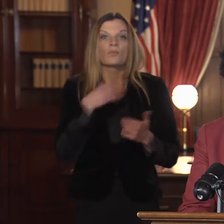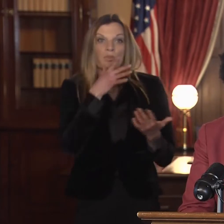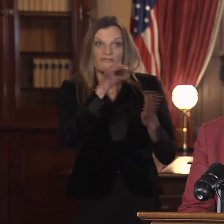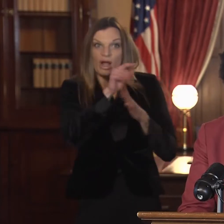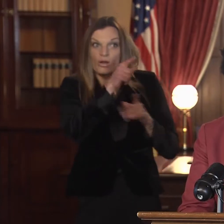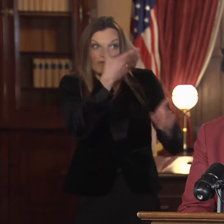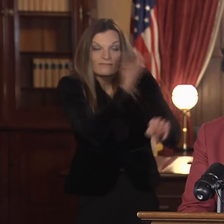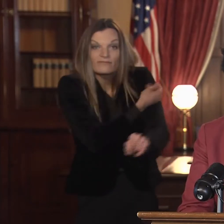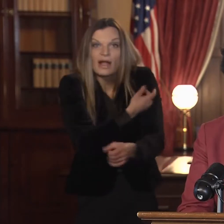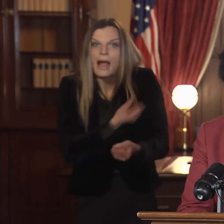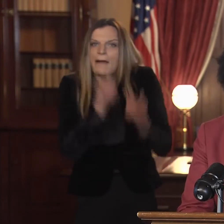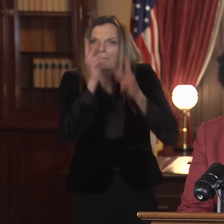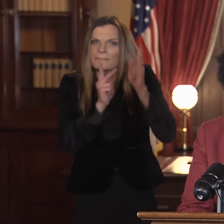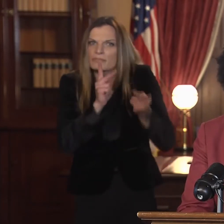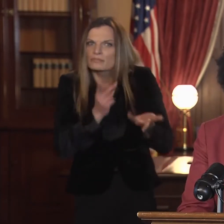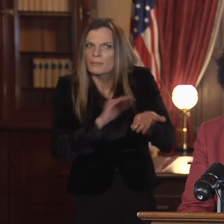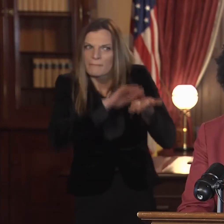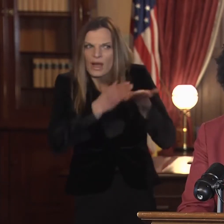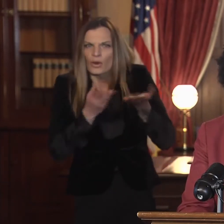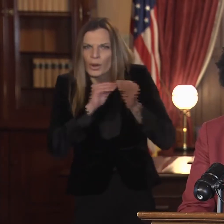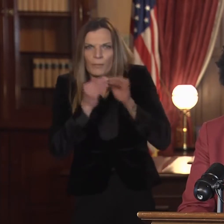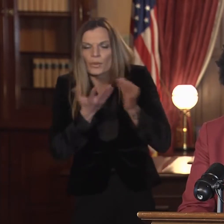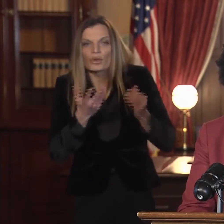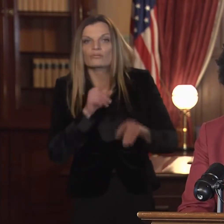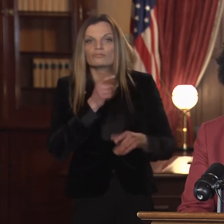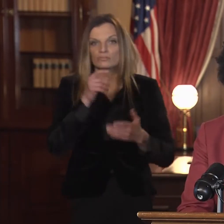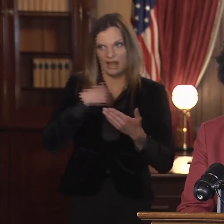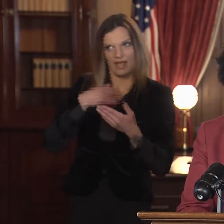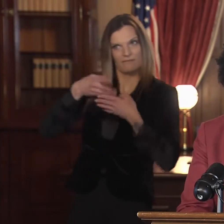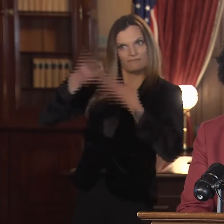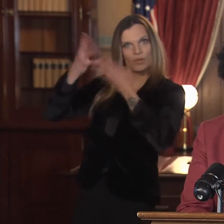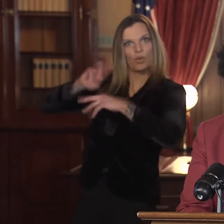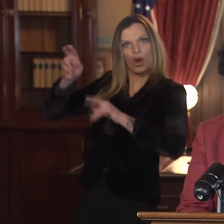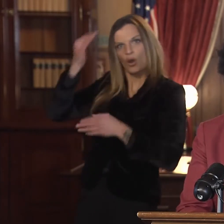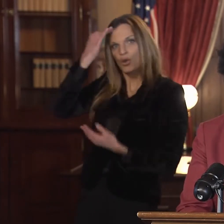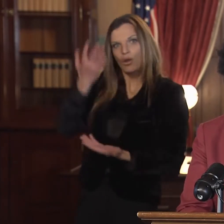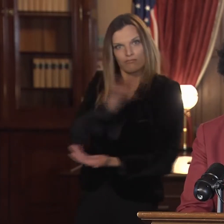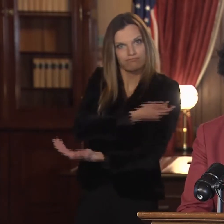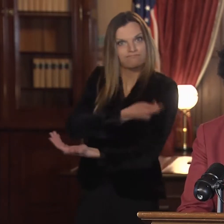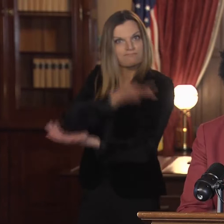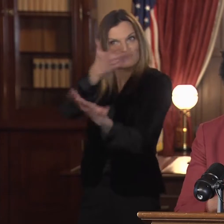PROVIDERS ARE ENROLLED AS WE RECEIVE MORE INFORMATION FROM PROVIDERS WE'LL SHARE HOW MANY